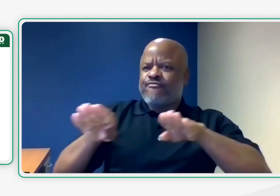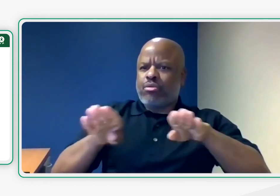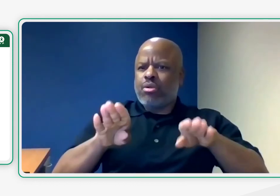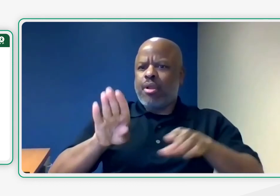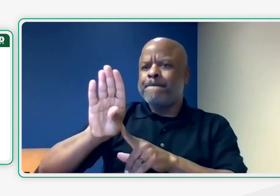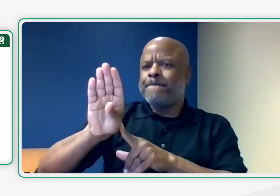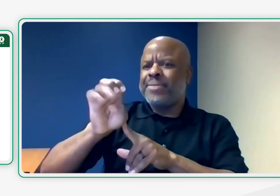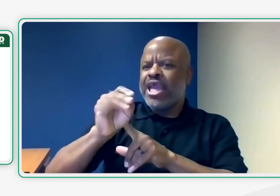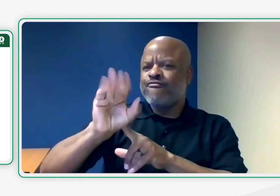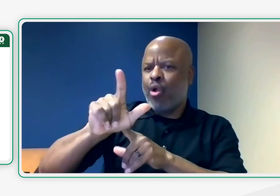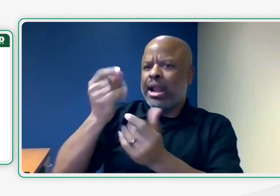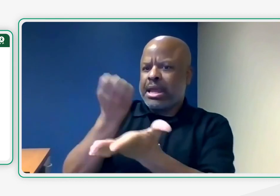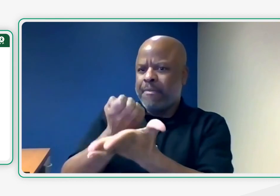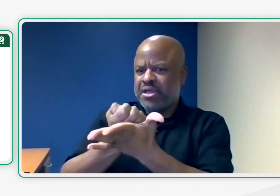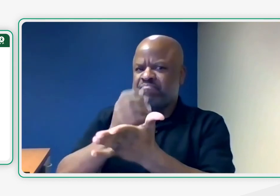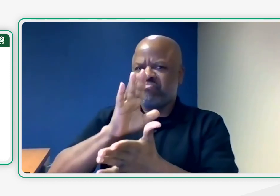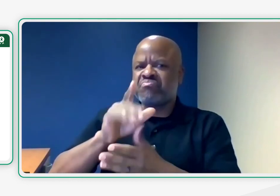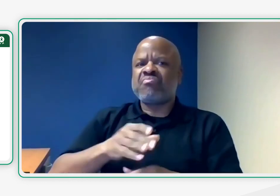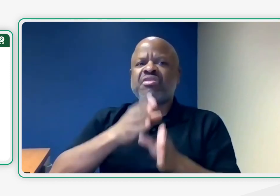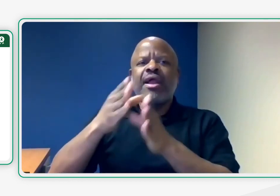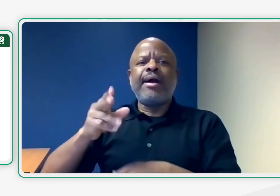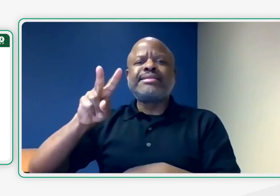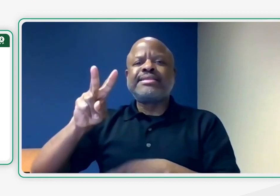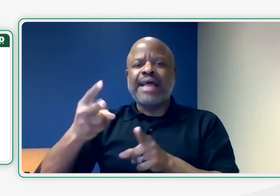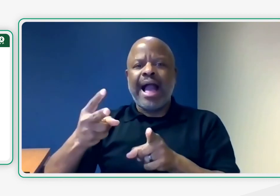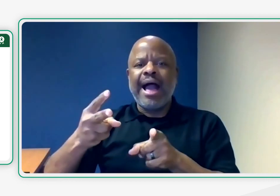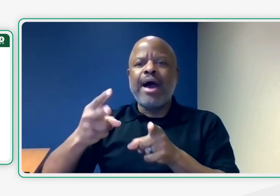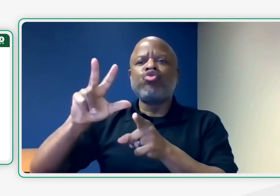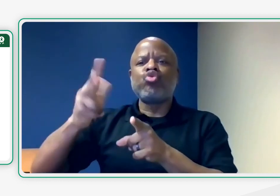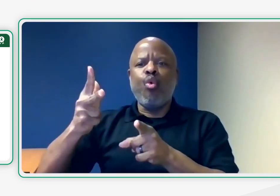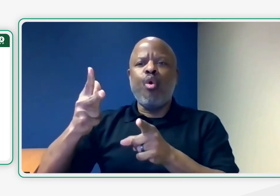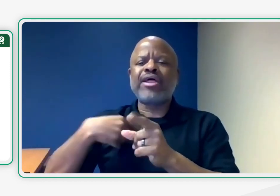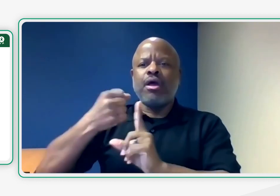So I gave you a basic understanding of that as well as behavioral economics.